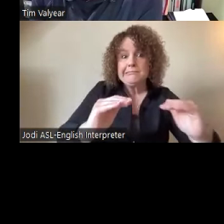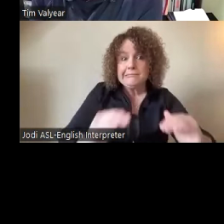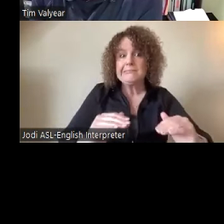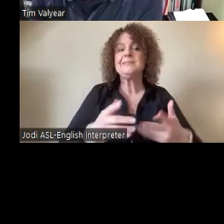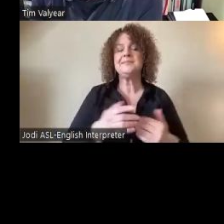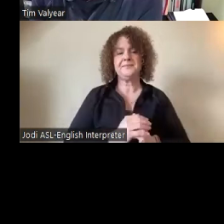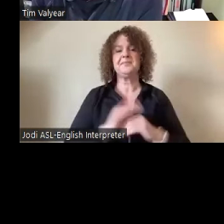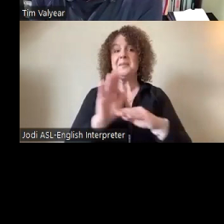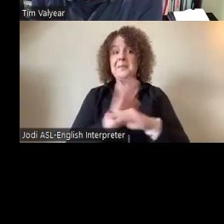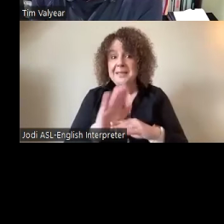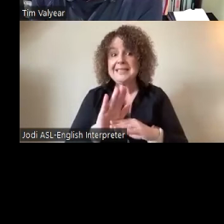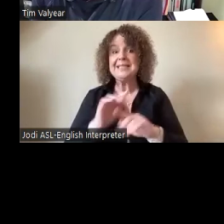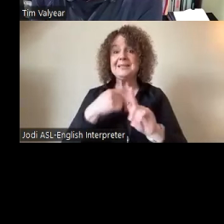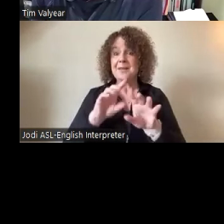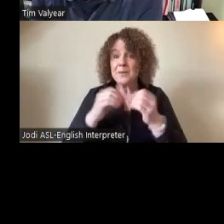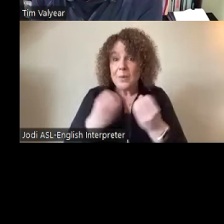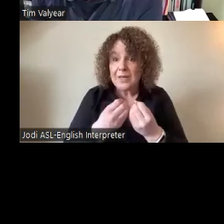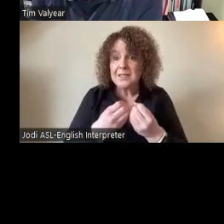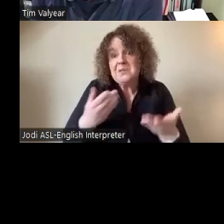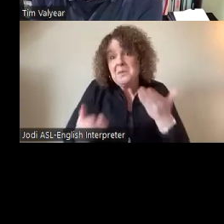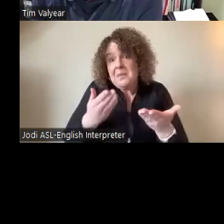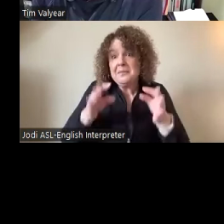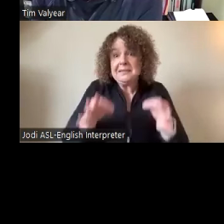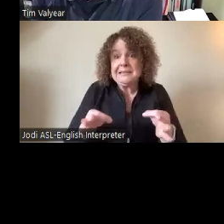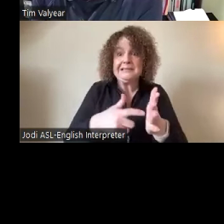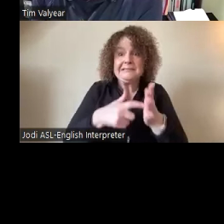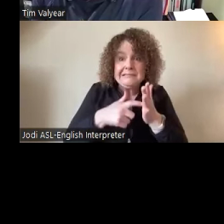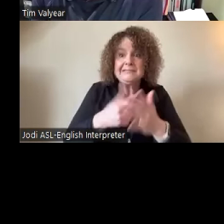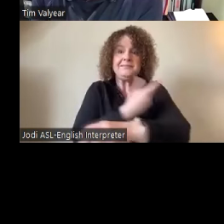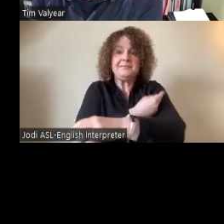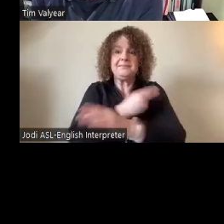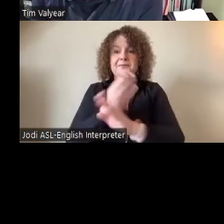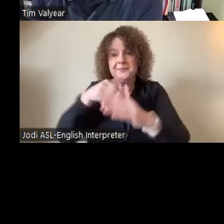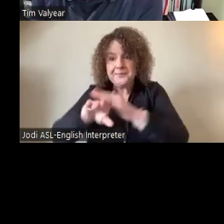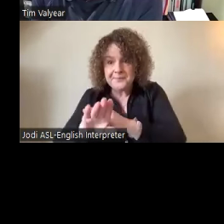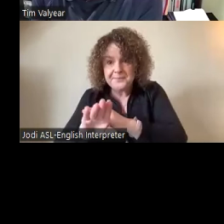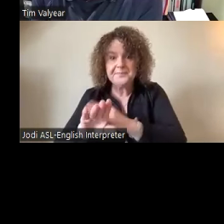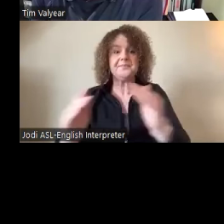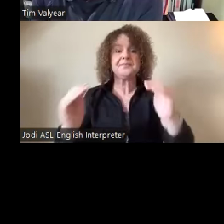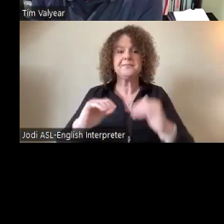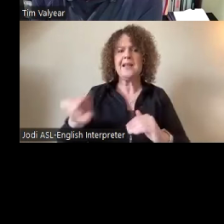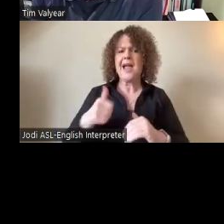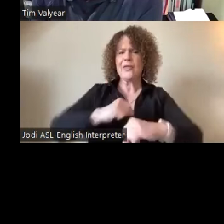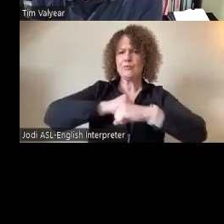minute. The capacity limits lifted in undoor public settles. Vaccination requirements have been lifted.